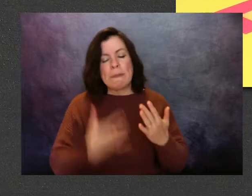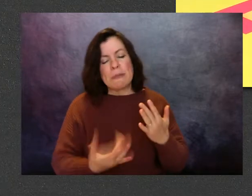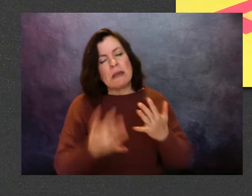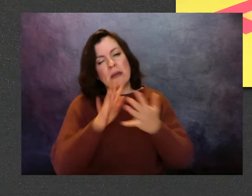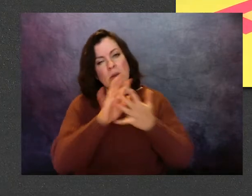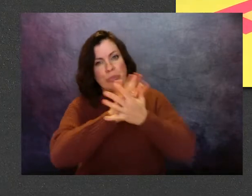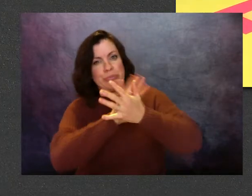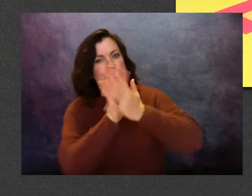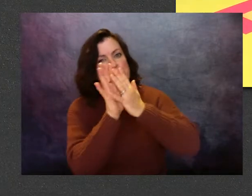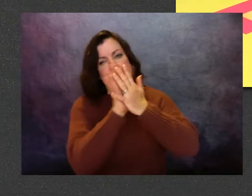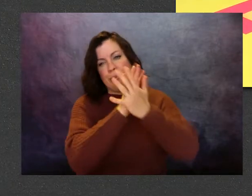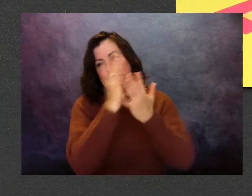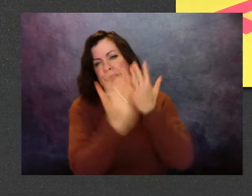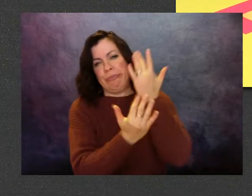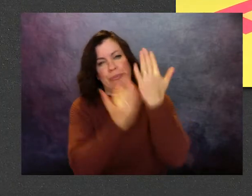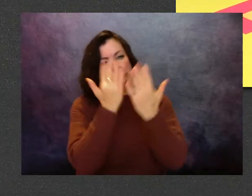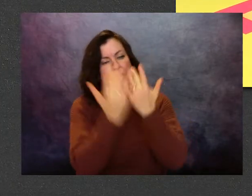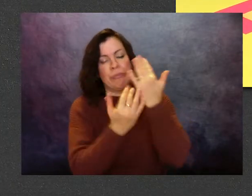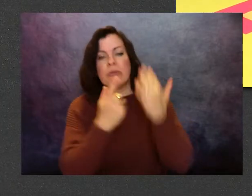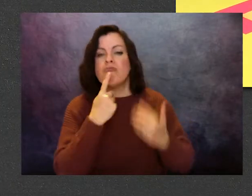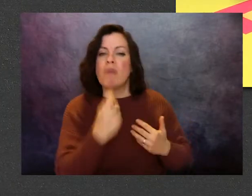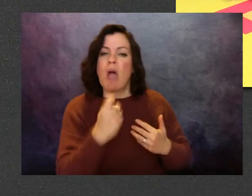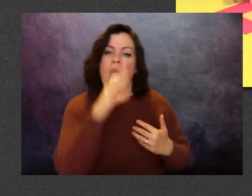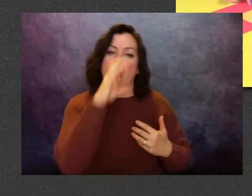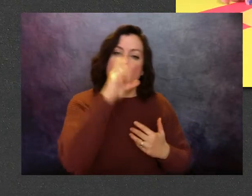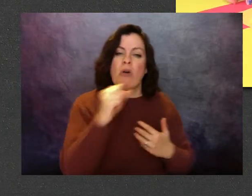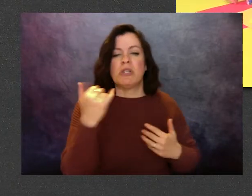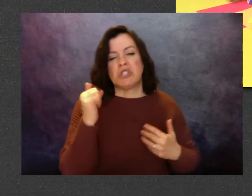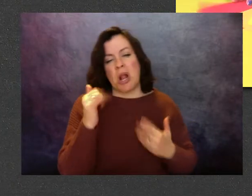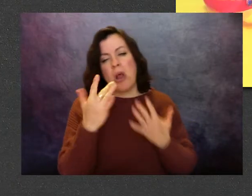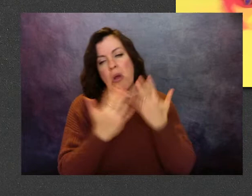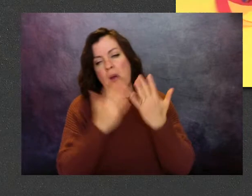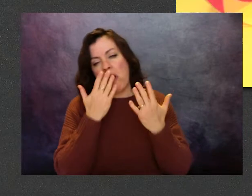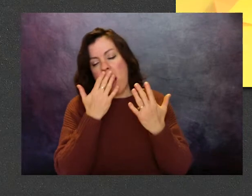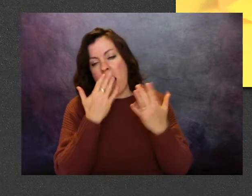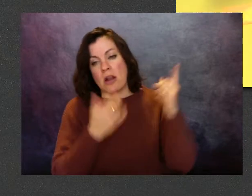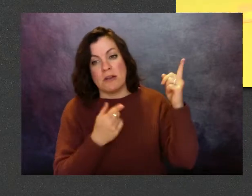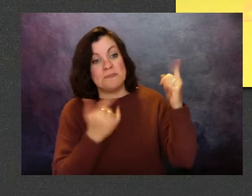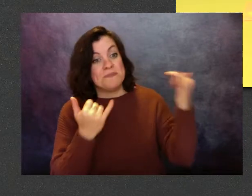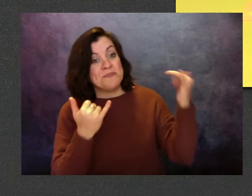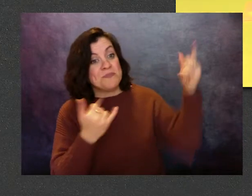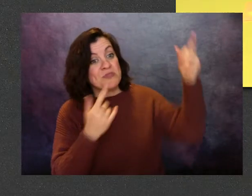those yellow and those red. All right. Now it's my red piece of papers turn.